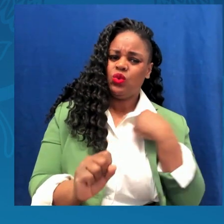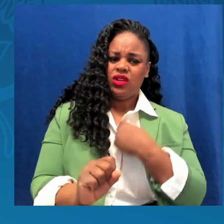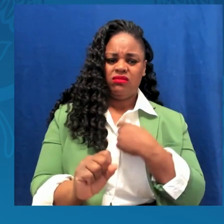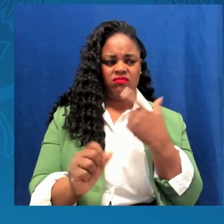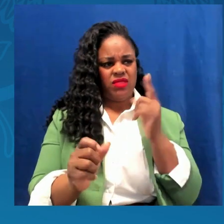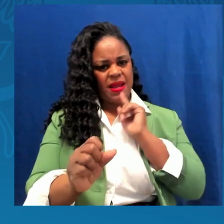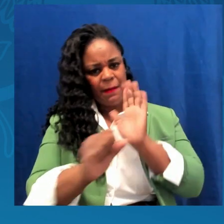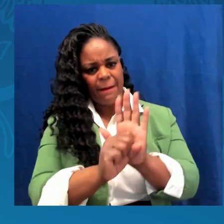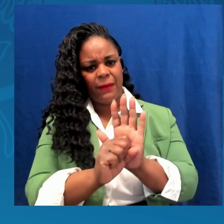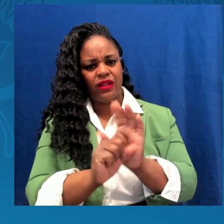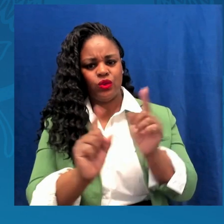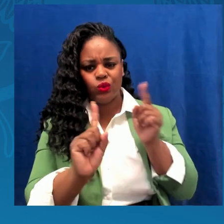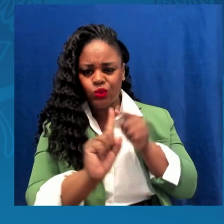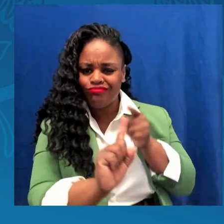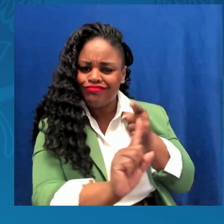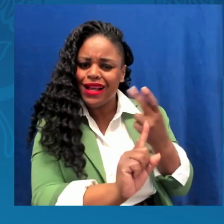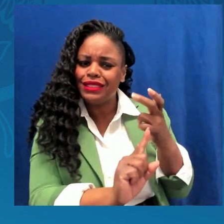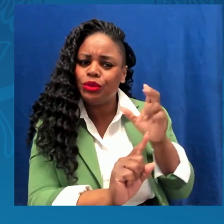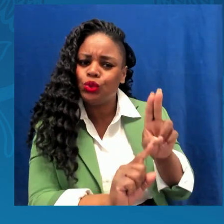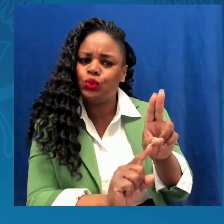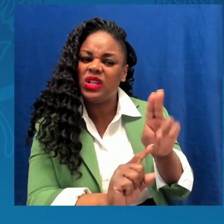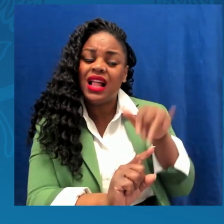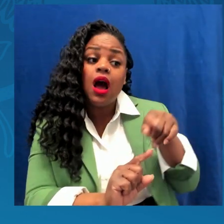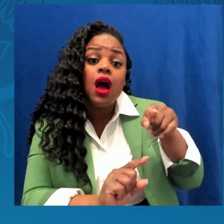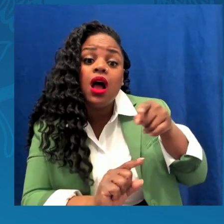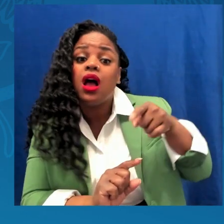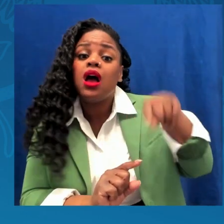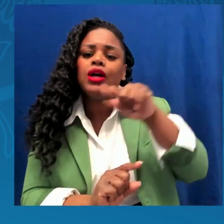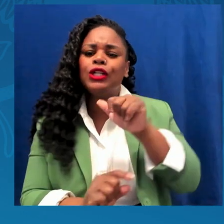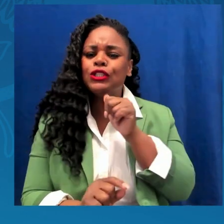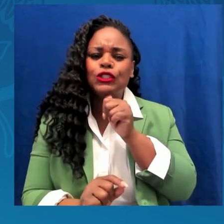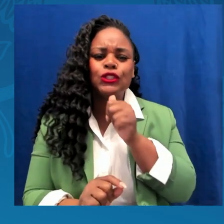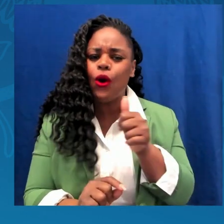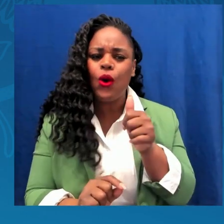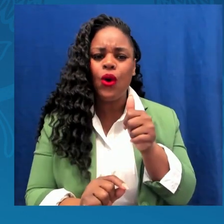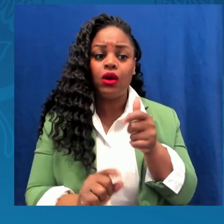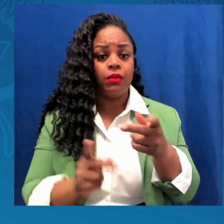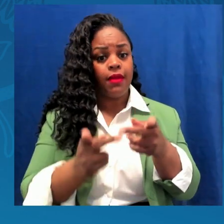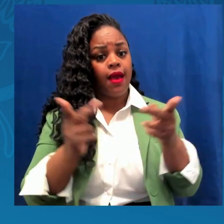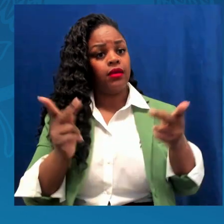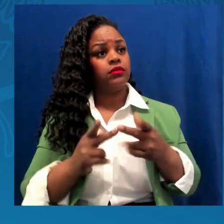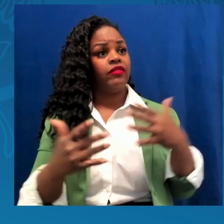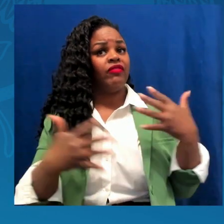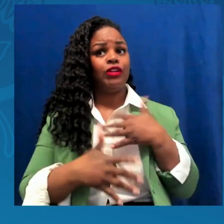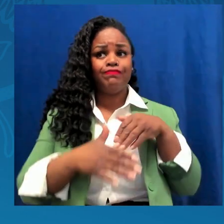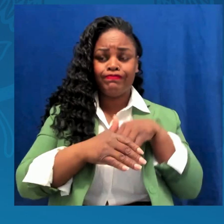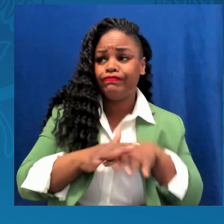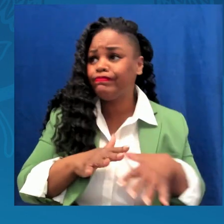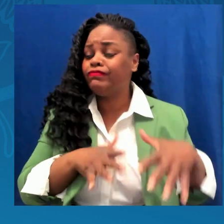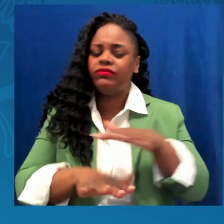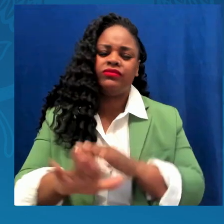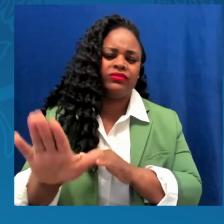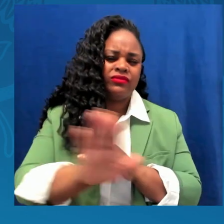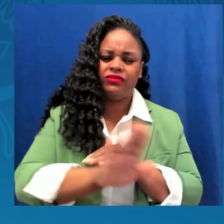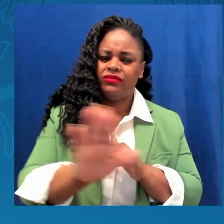so that they do not become sites of fear and anxiety, but indeed sanctuaries of learning and exploration